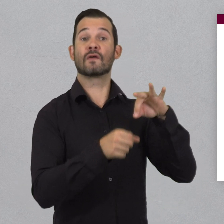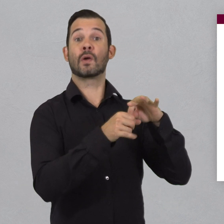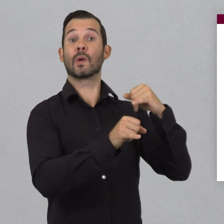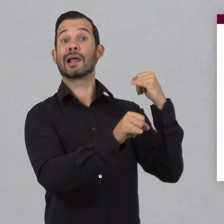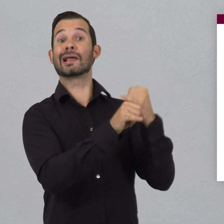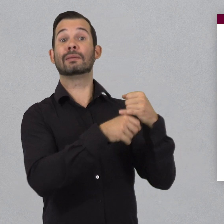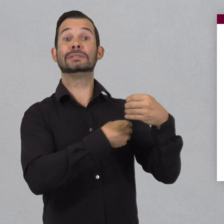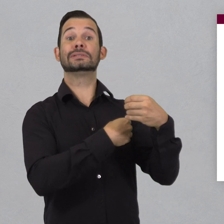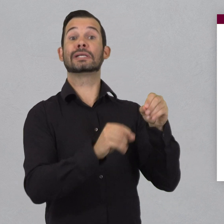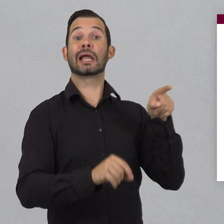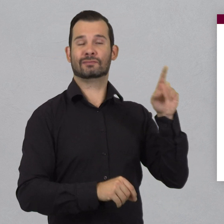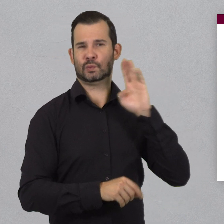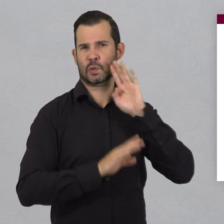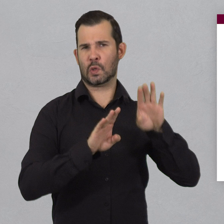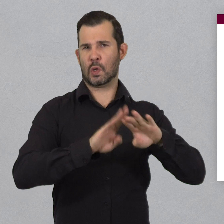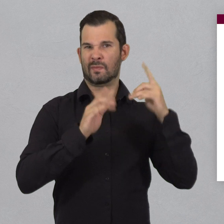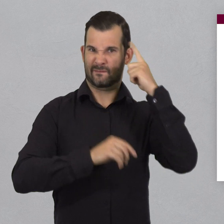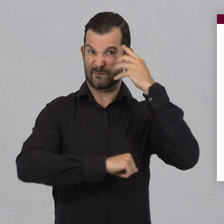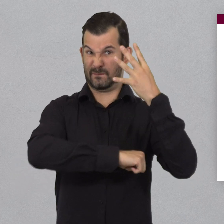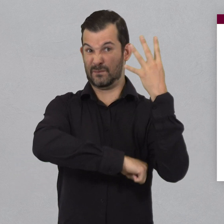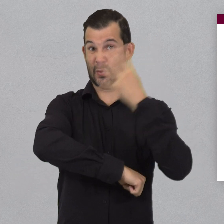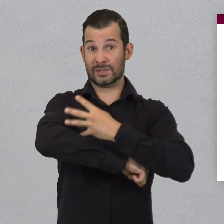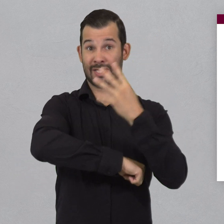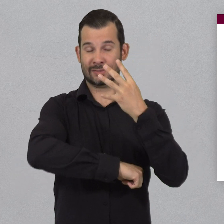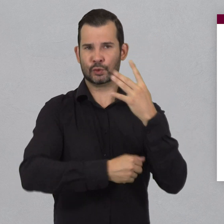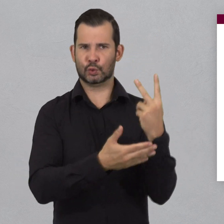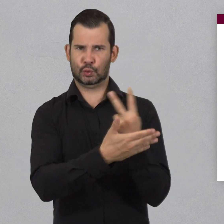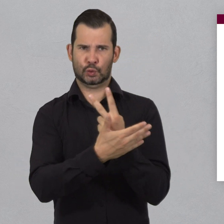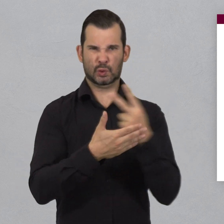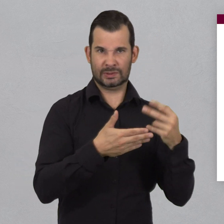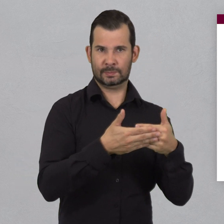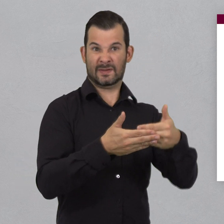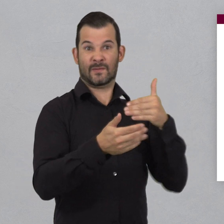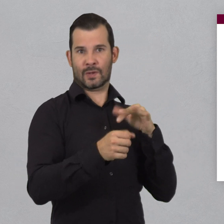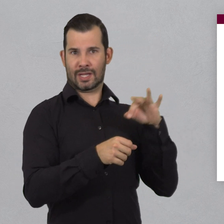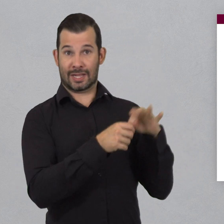When Vote on Campus offices will be open for four days,